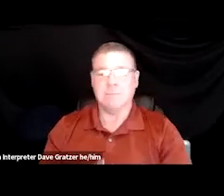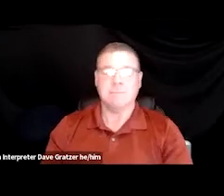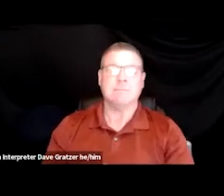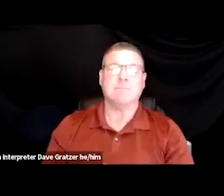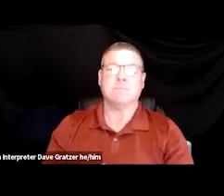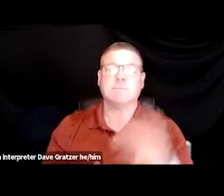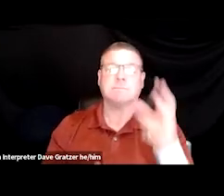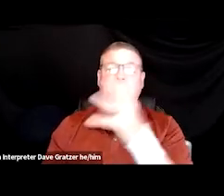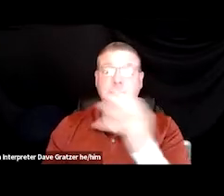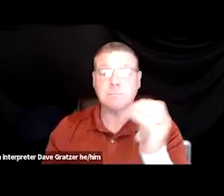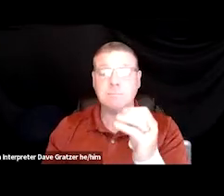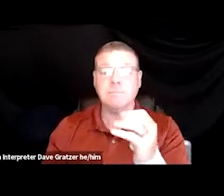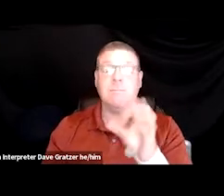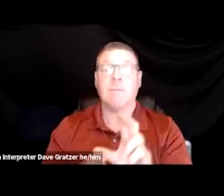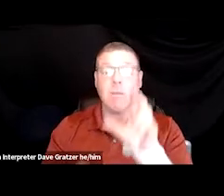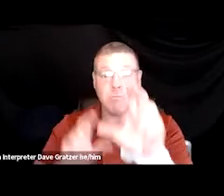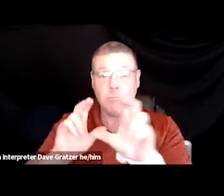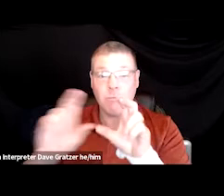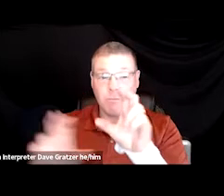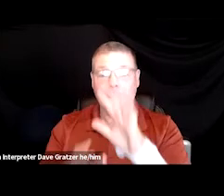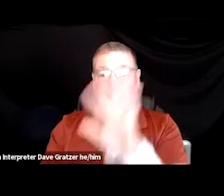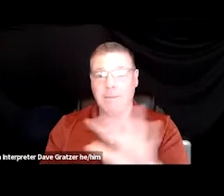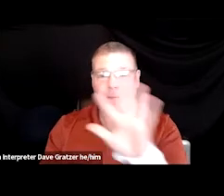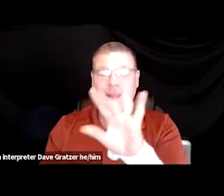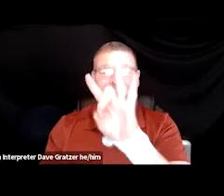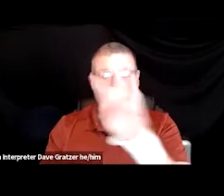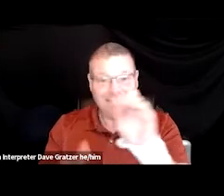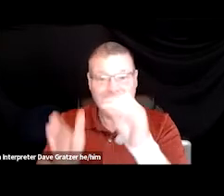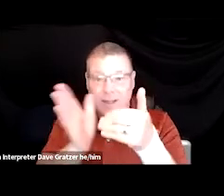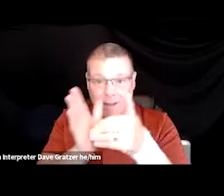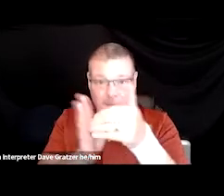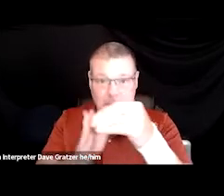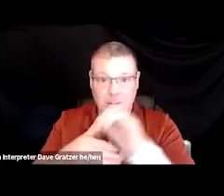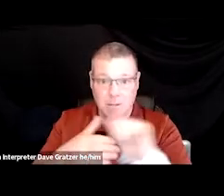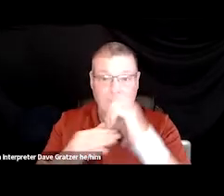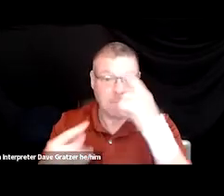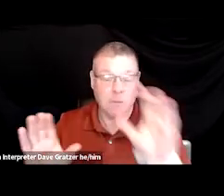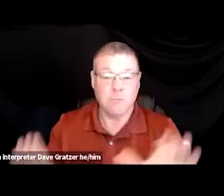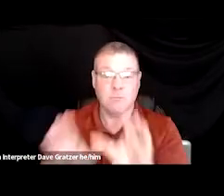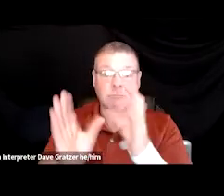And appropriated approximately $80 million towards crisis services alone,